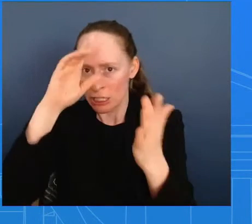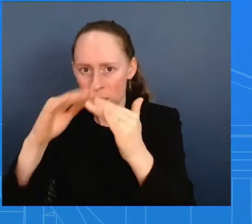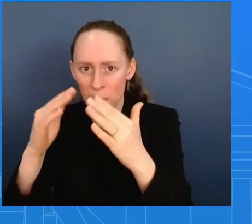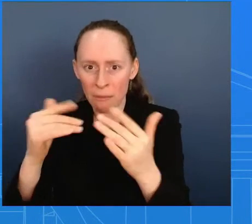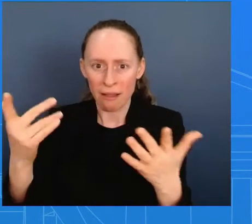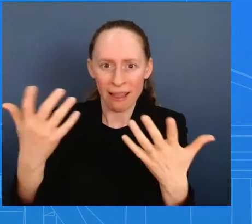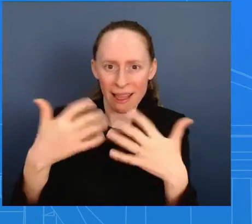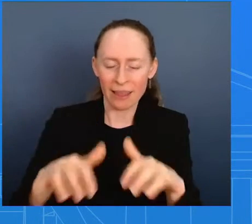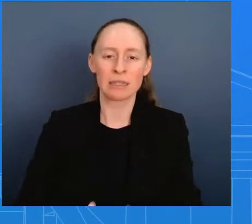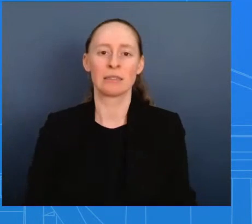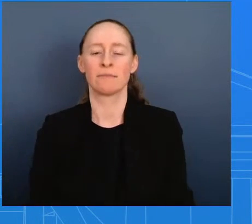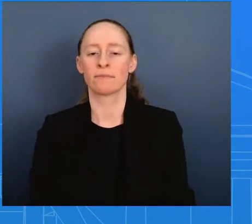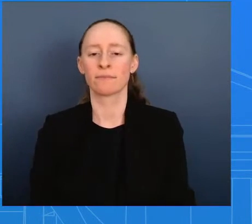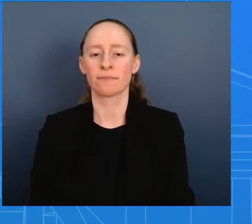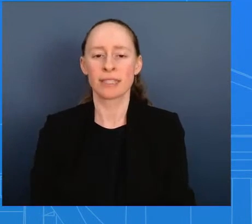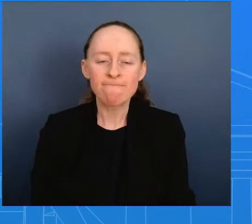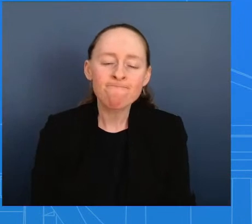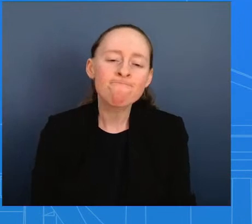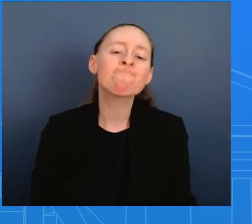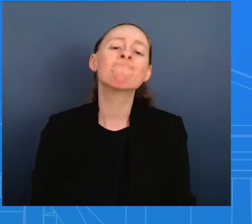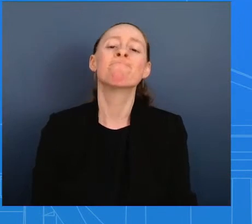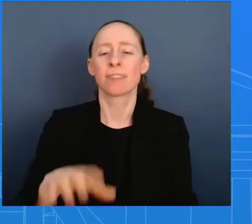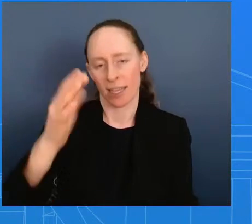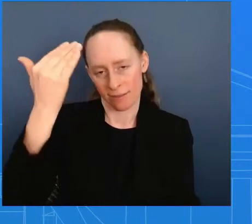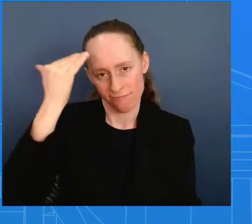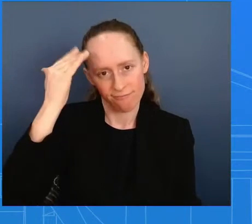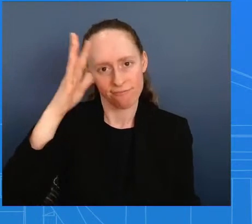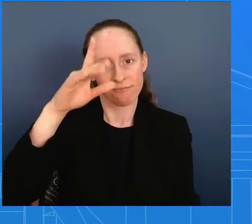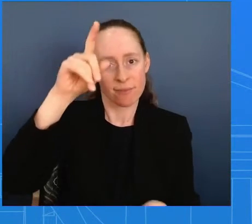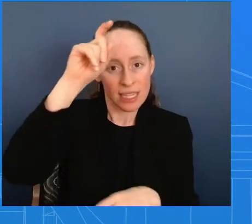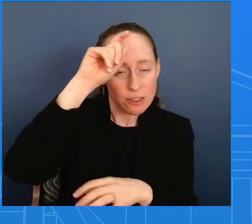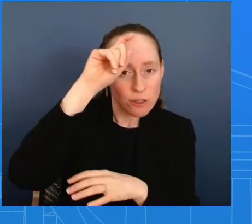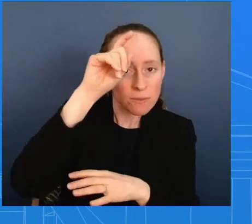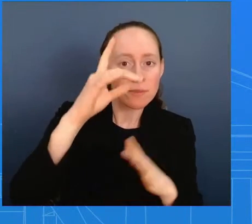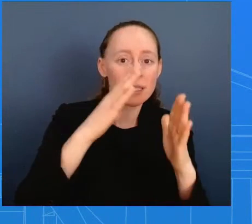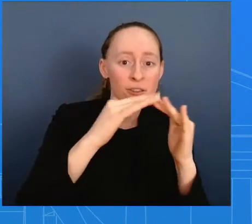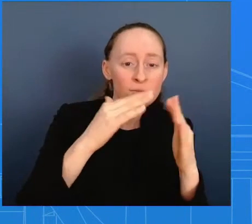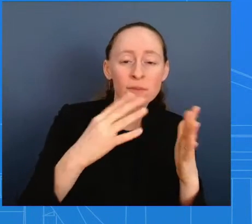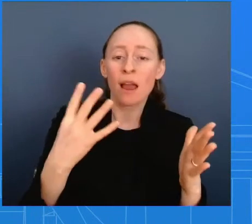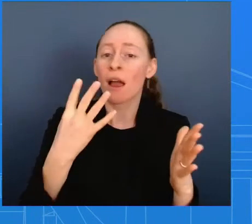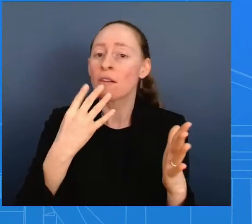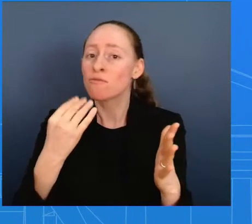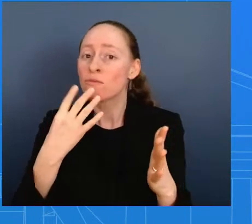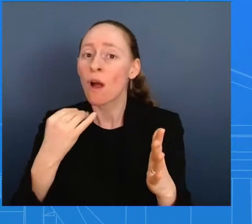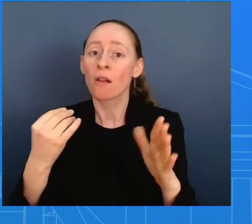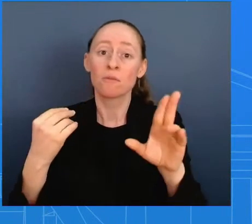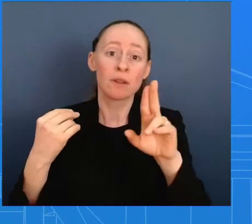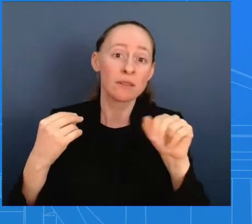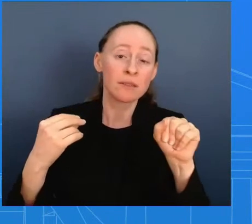the United States, the United Nations, we are all trying to work together to figure out a way forward. So, last question.